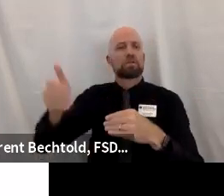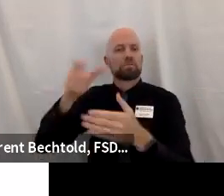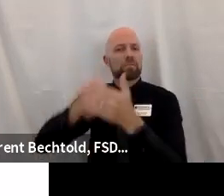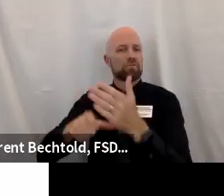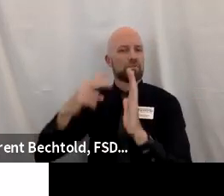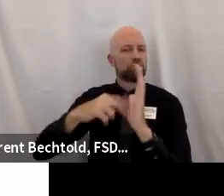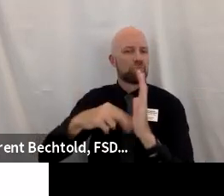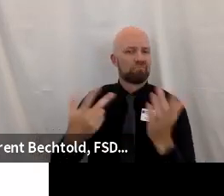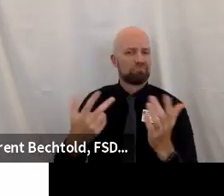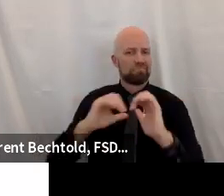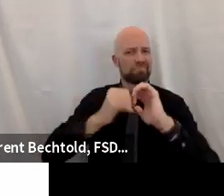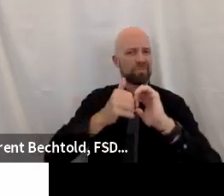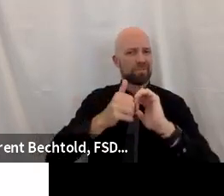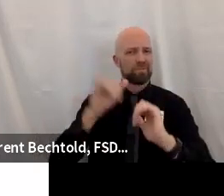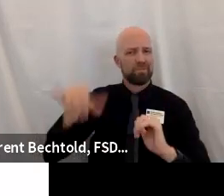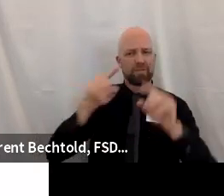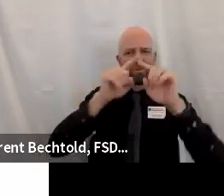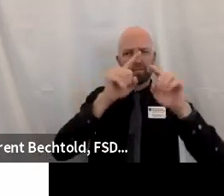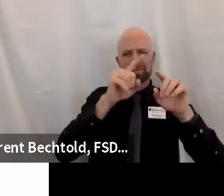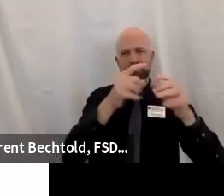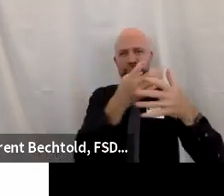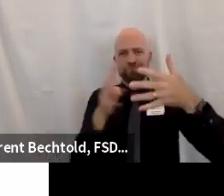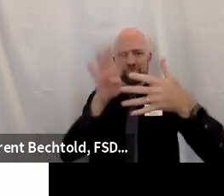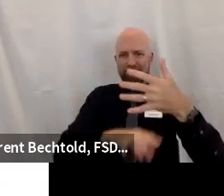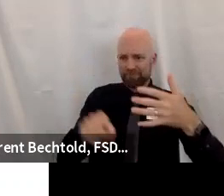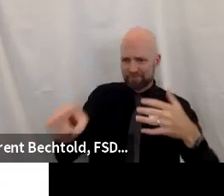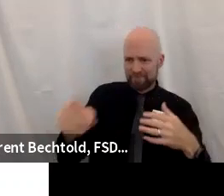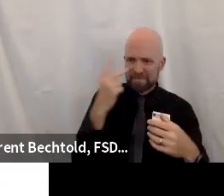So that will carry over to the next passage.